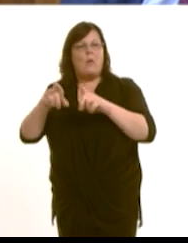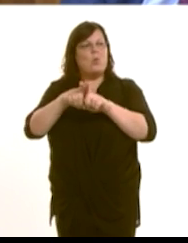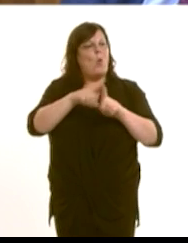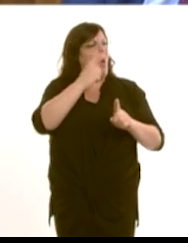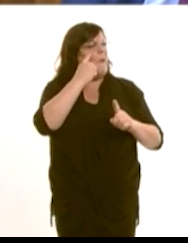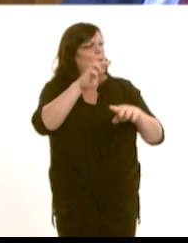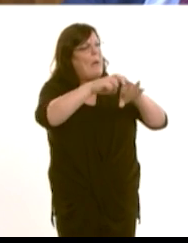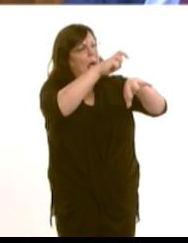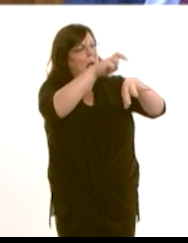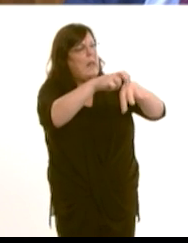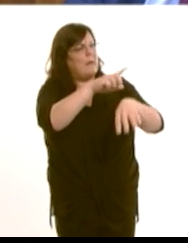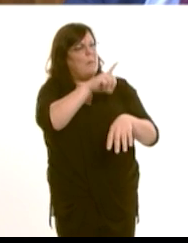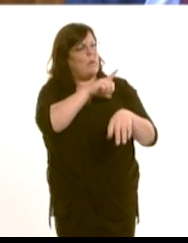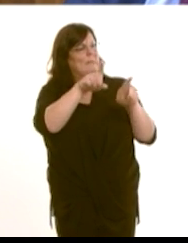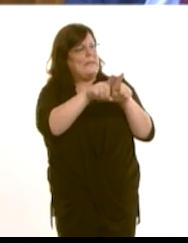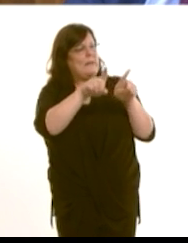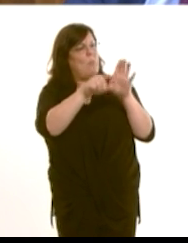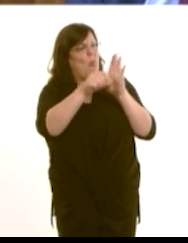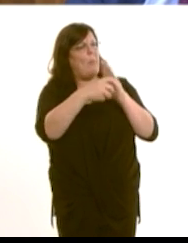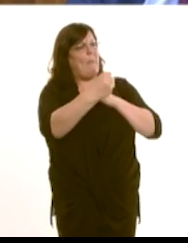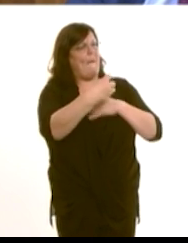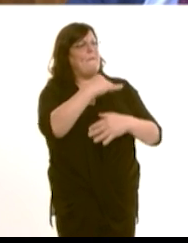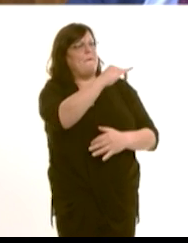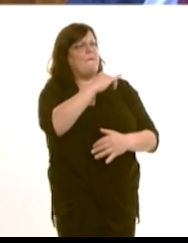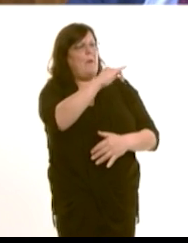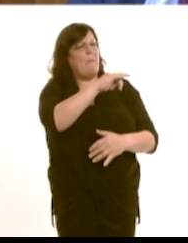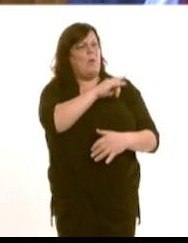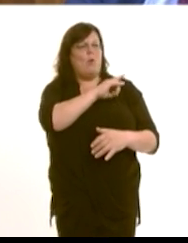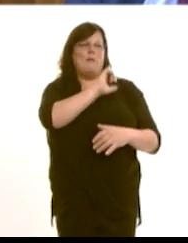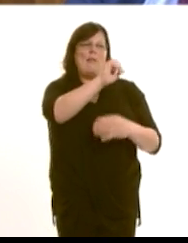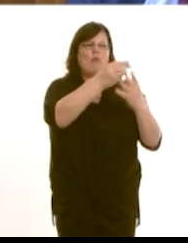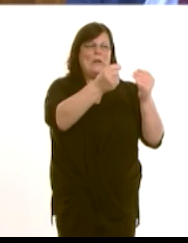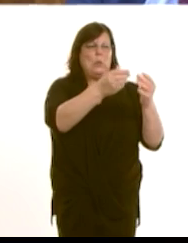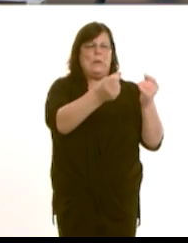They have a similar dilemma to us because of their limited resources and their size as well.